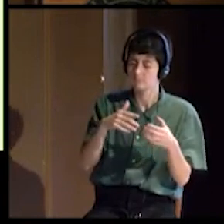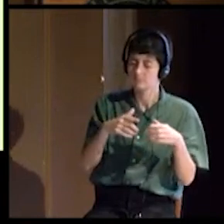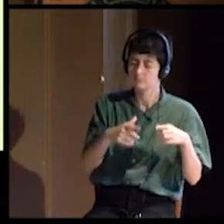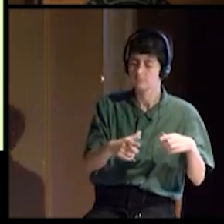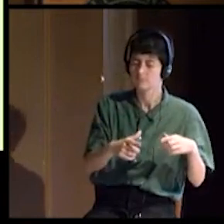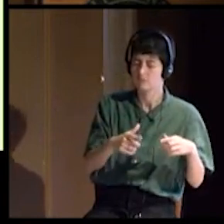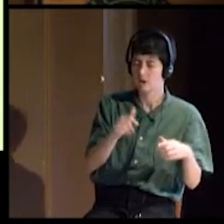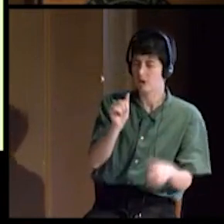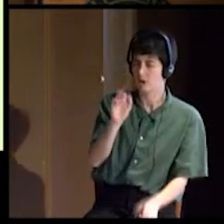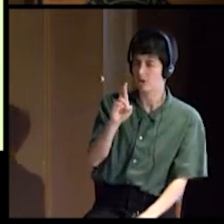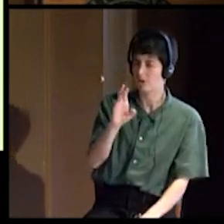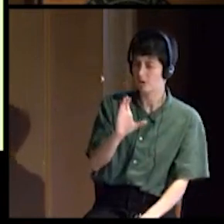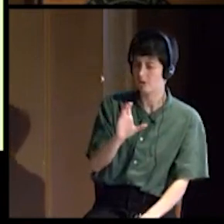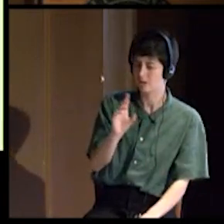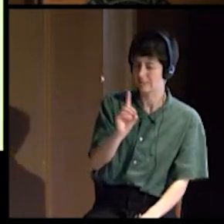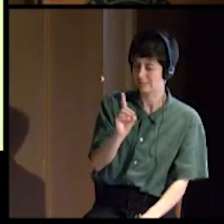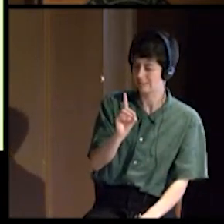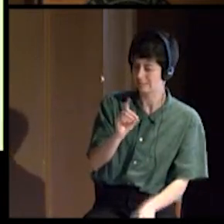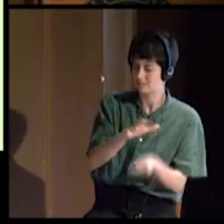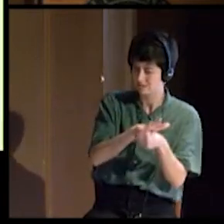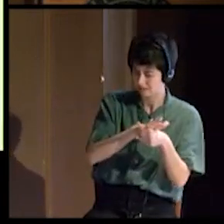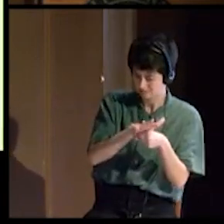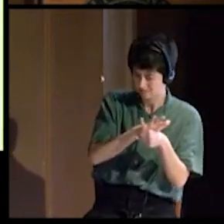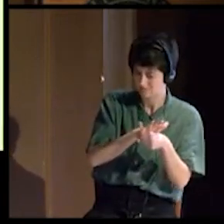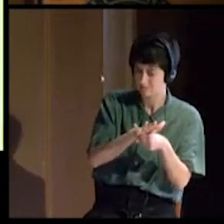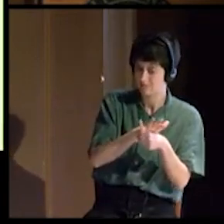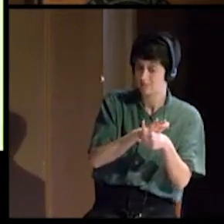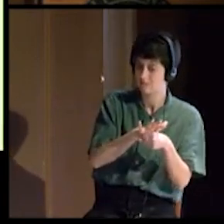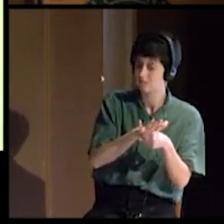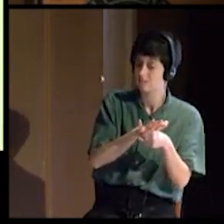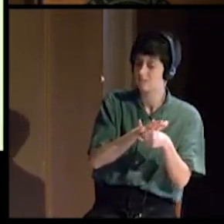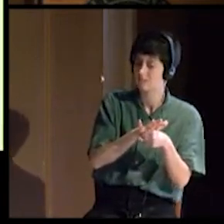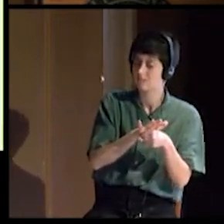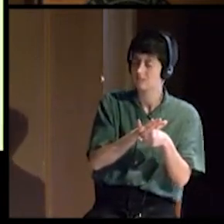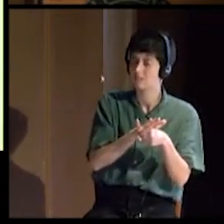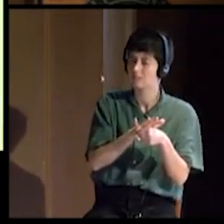By the time these day sites have crystallized 50 to 70 weight, 70%, you have